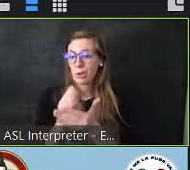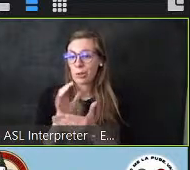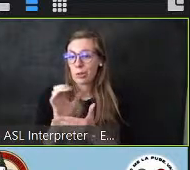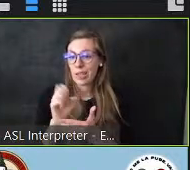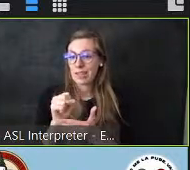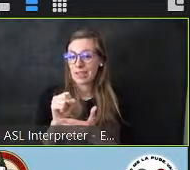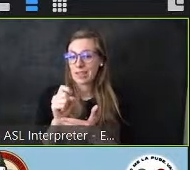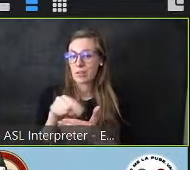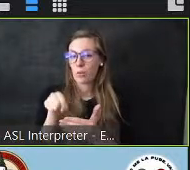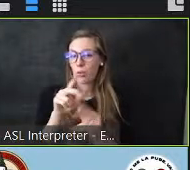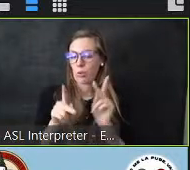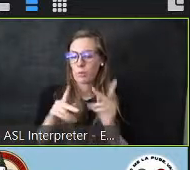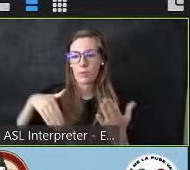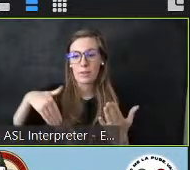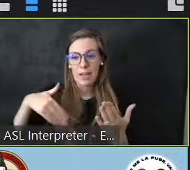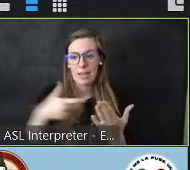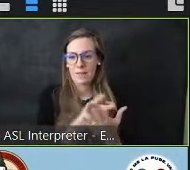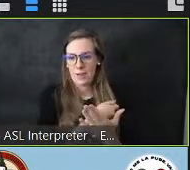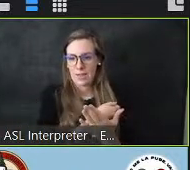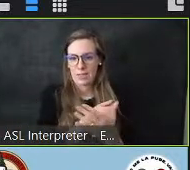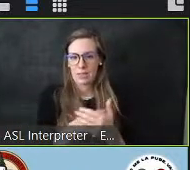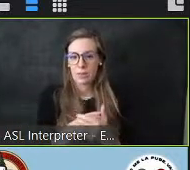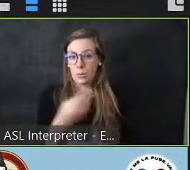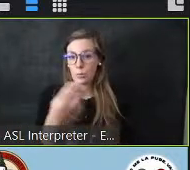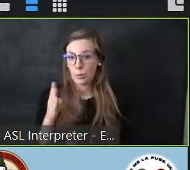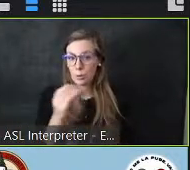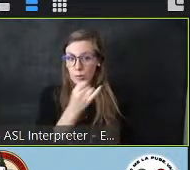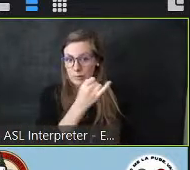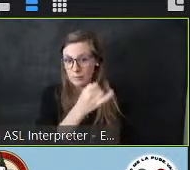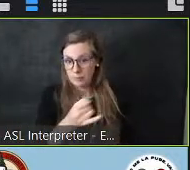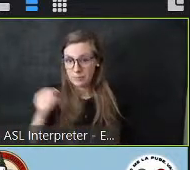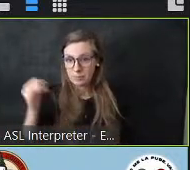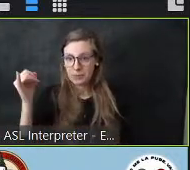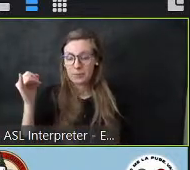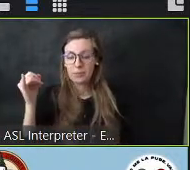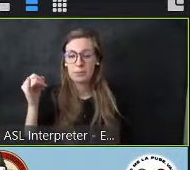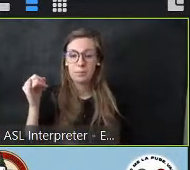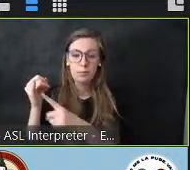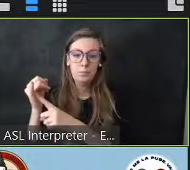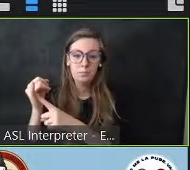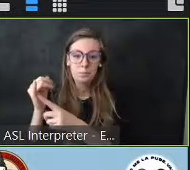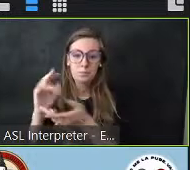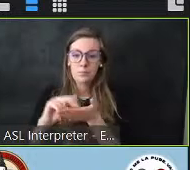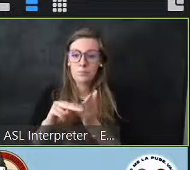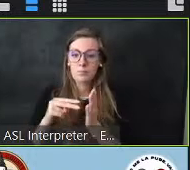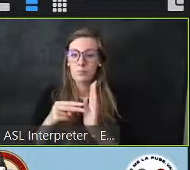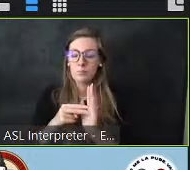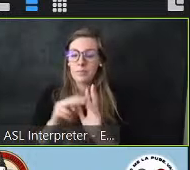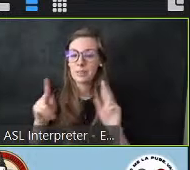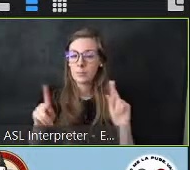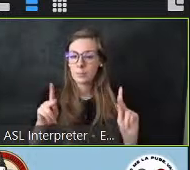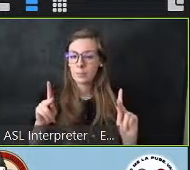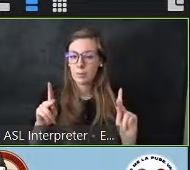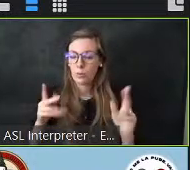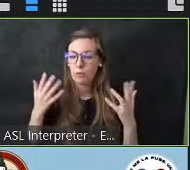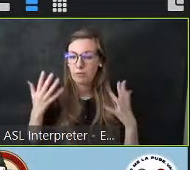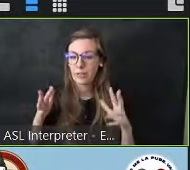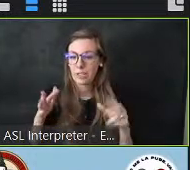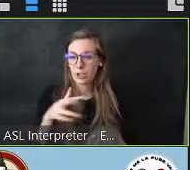And the blue line on the bottom, we see the population that is completely vaccinated.